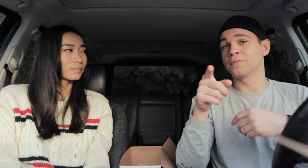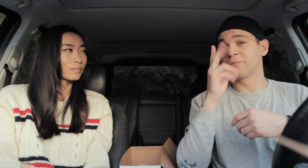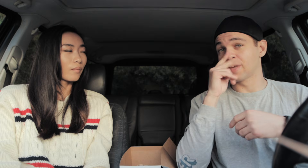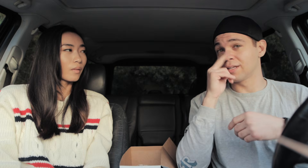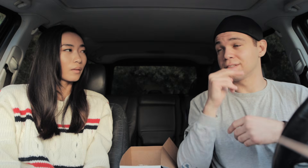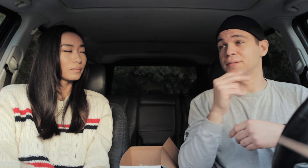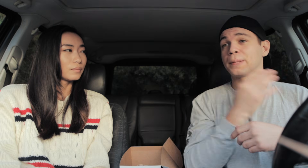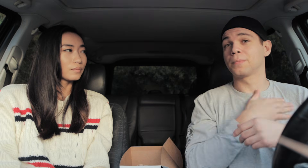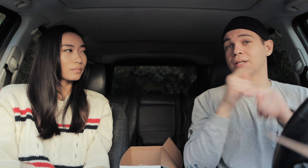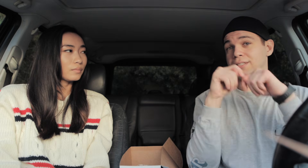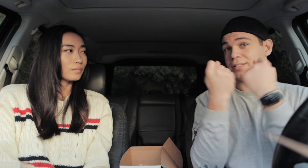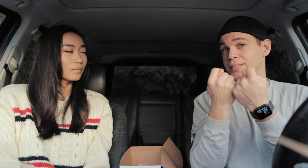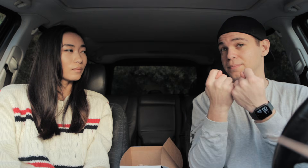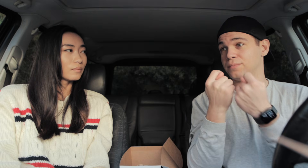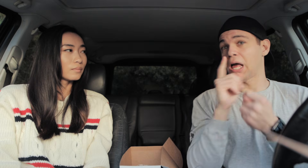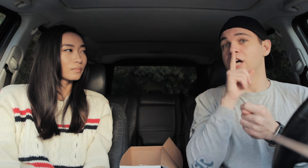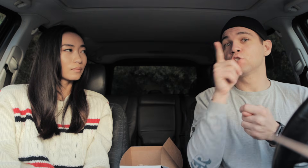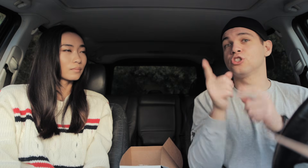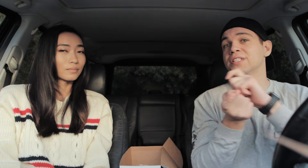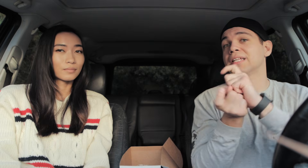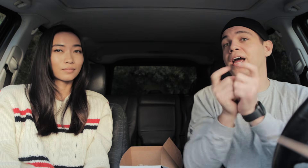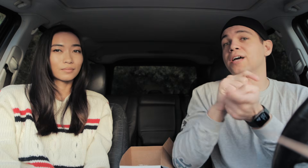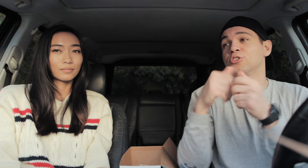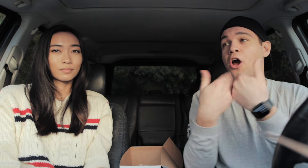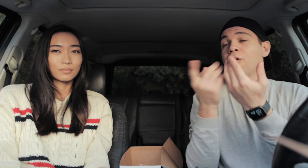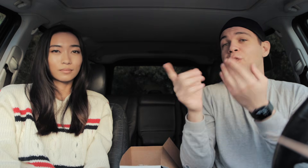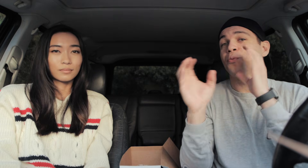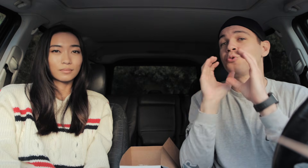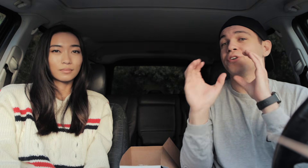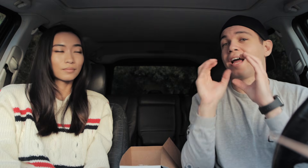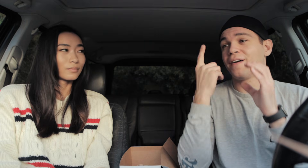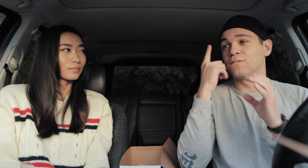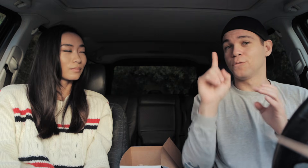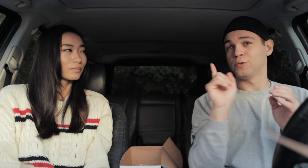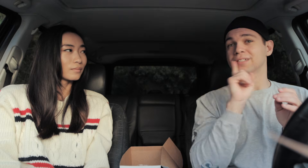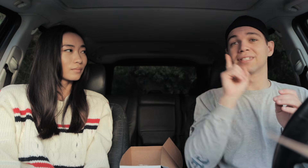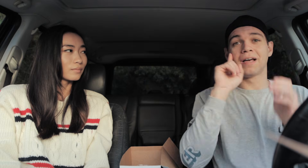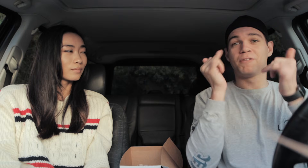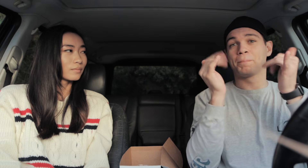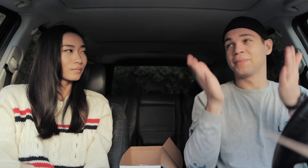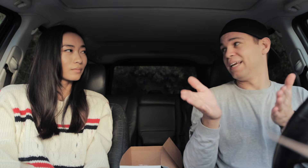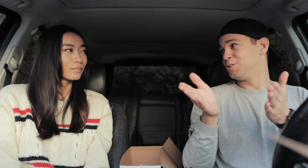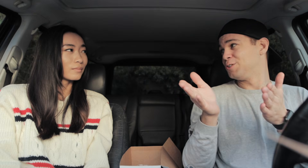it's funny, my team actually changed how they communicate for the deaf players